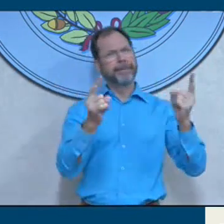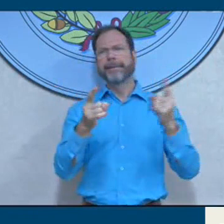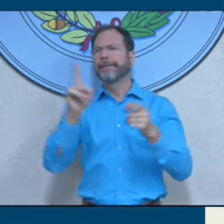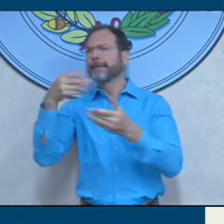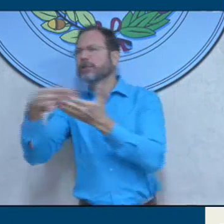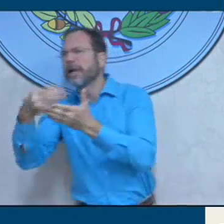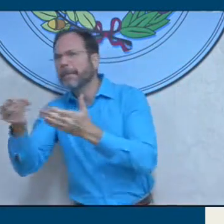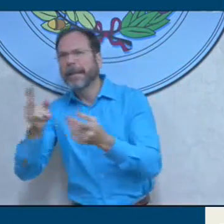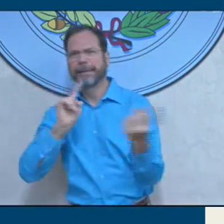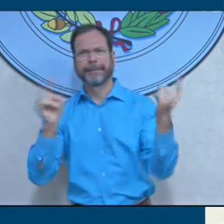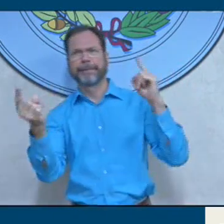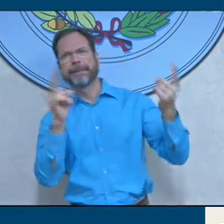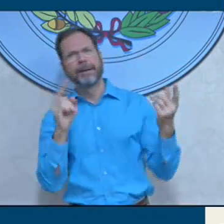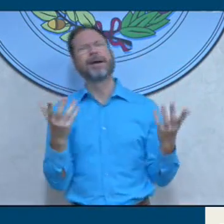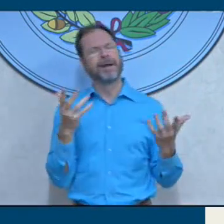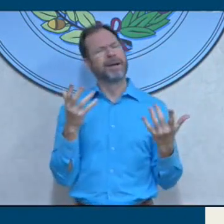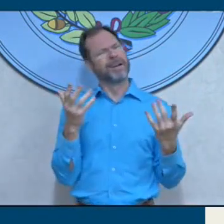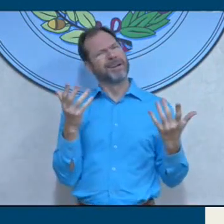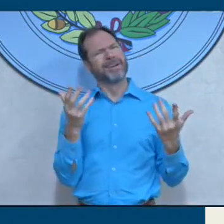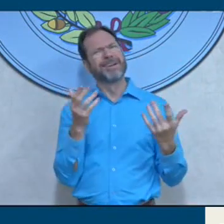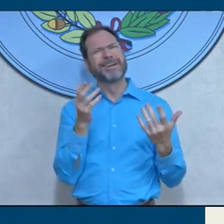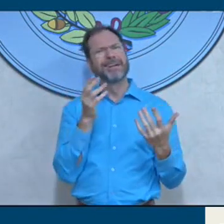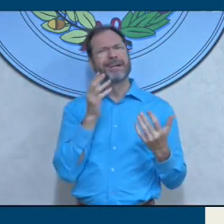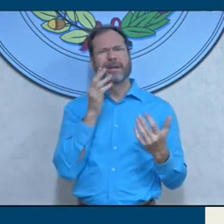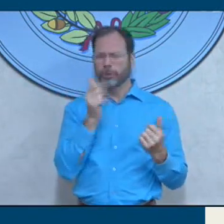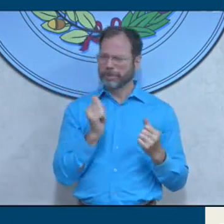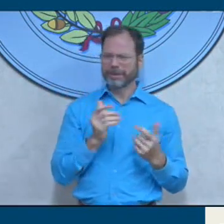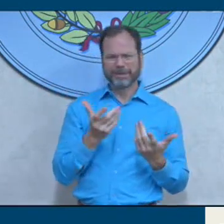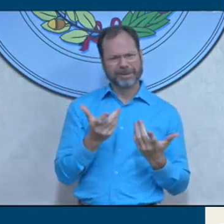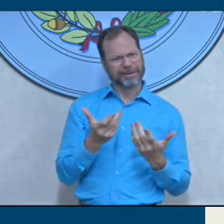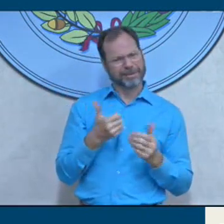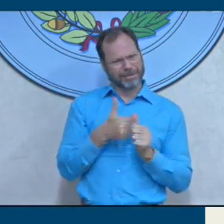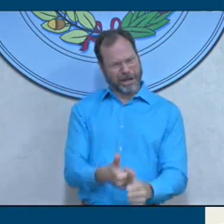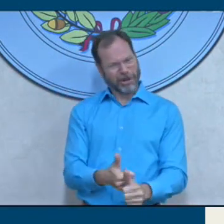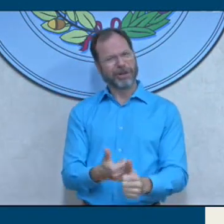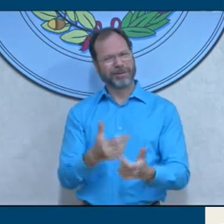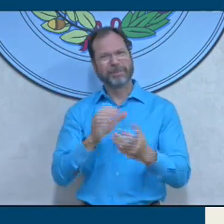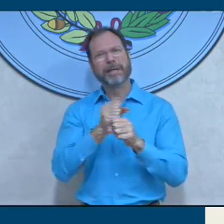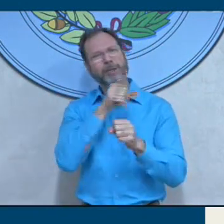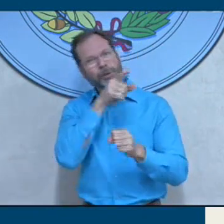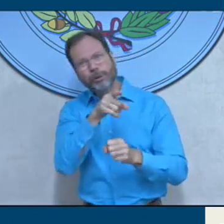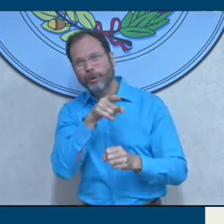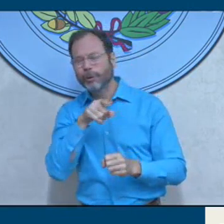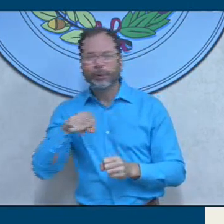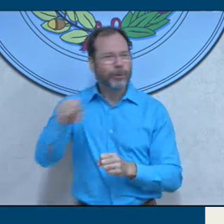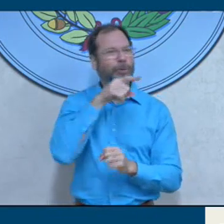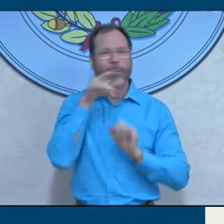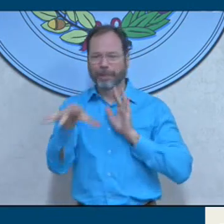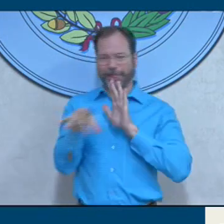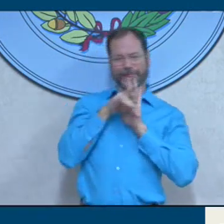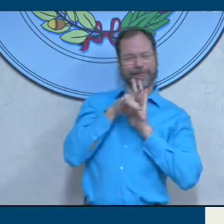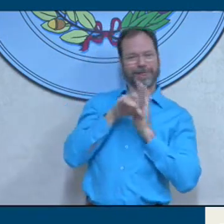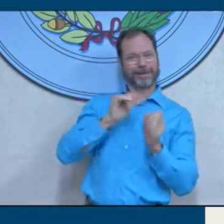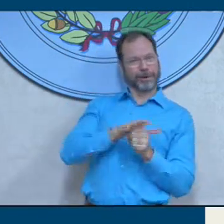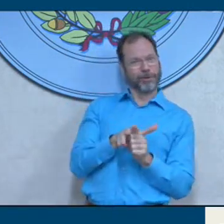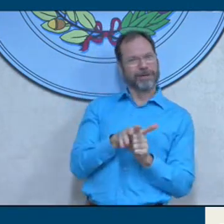WERE CAN BE TRANSMITTED TO YOU. SO THE WEAR THE MASK YOU SANITIZE YOUR HANDS, BUT EVERYTHING YOU TOUCH OF YOU MAINTAIN YOUR DISTANCE WHEN YOU GO SHOPPING ONE OF THE CASE MAY BE. YOU'RE GOING TO